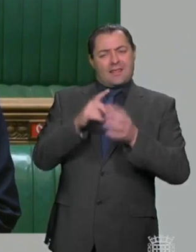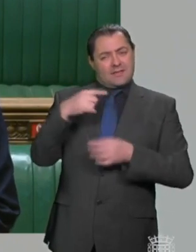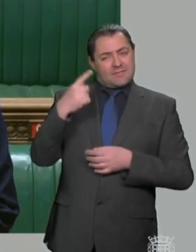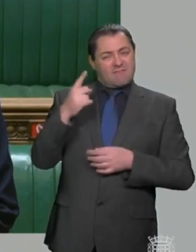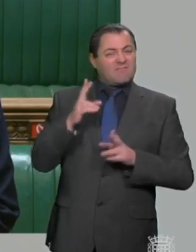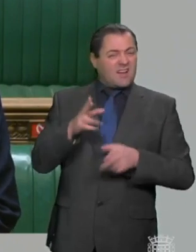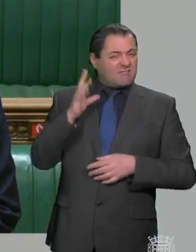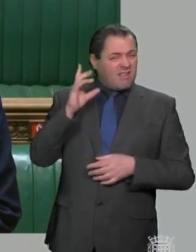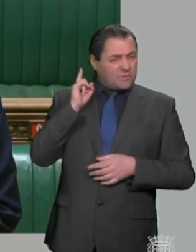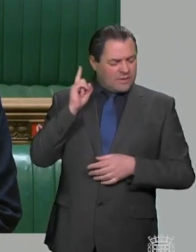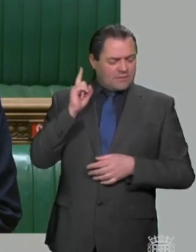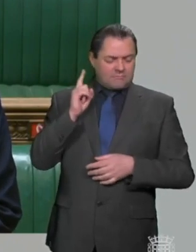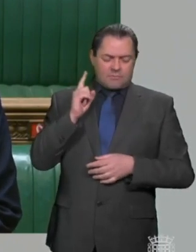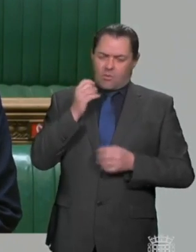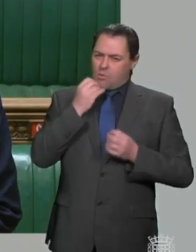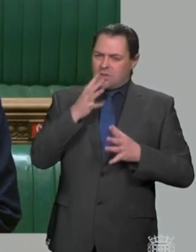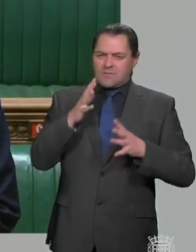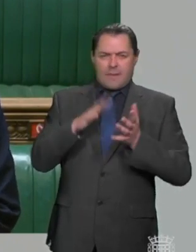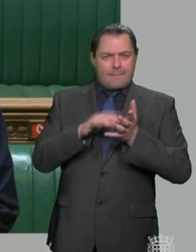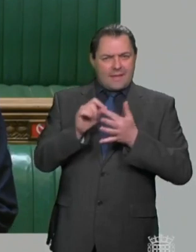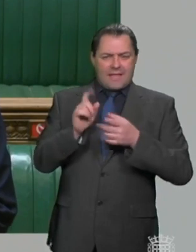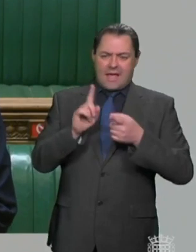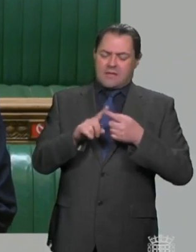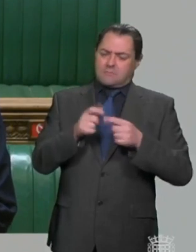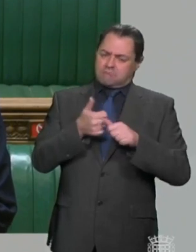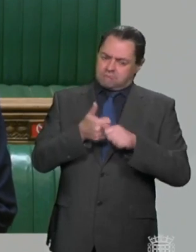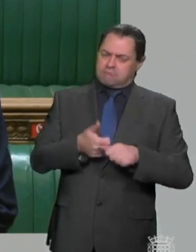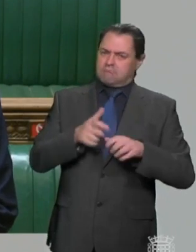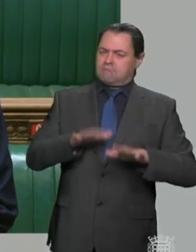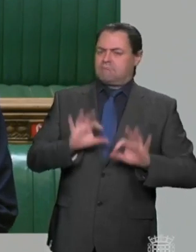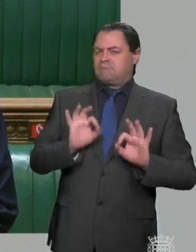a fantastic servant to the people of Hove. This morning, I had meetings with ministerial